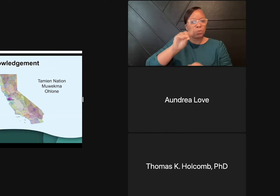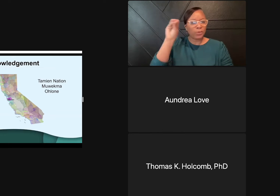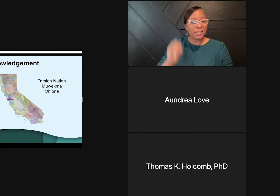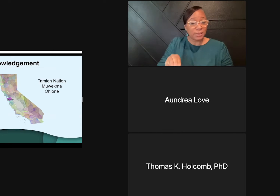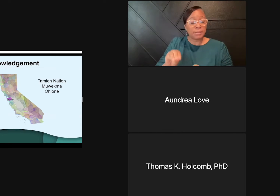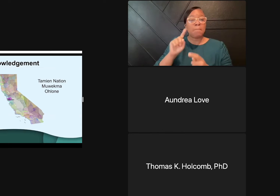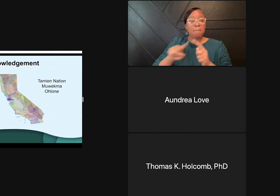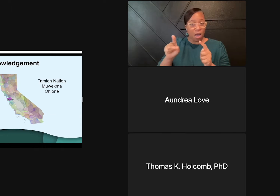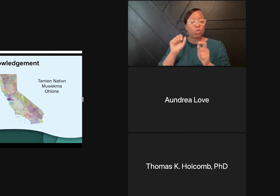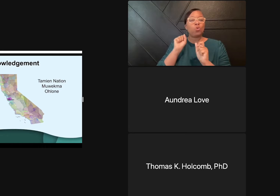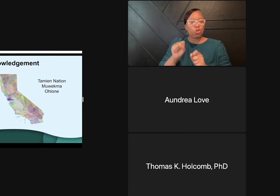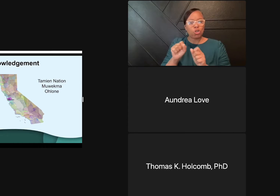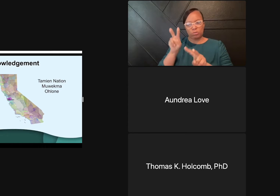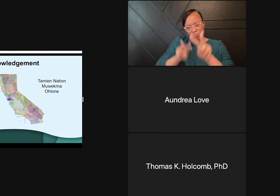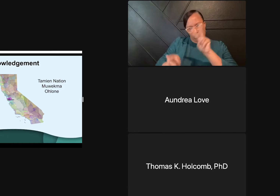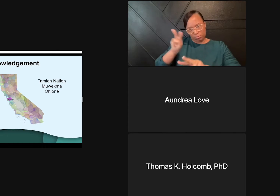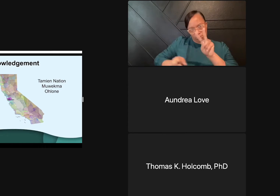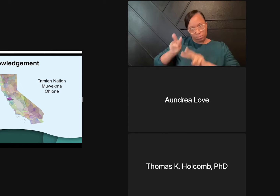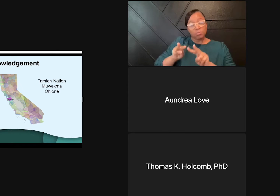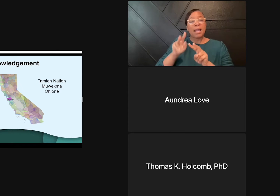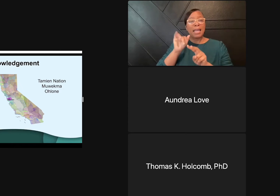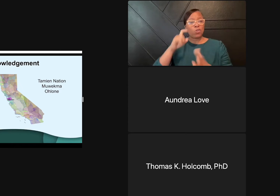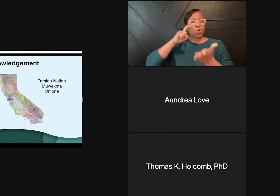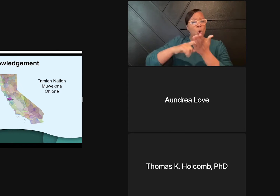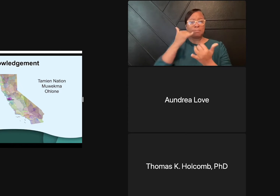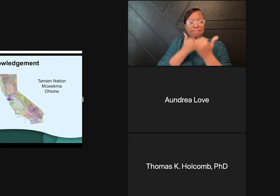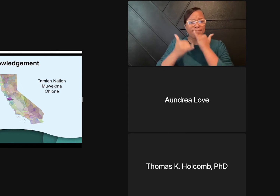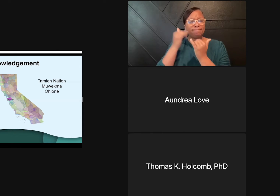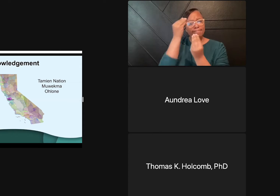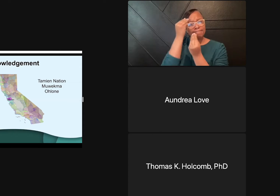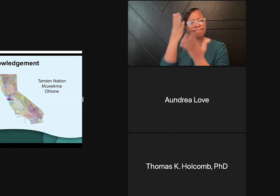We suggest that you do this. It may not be 100% accurate.